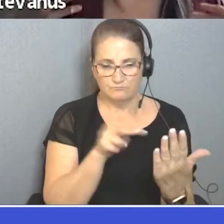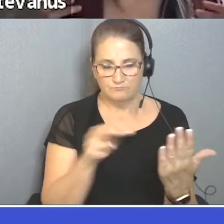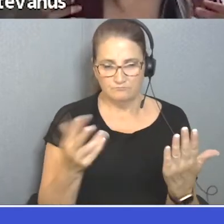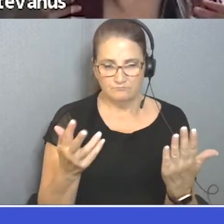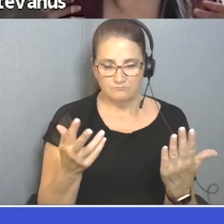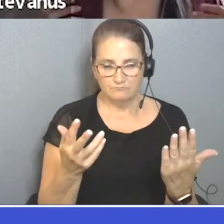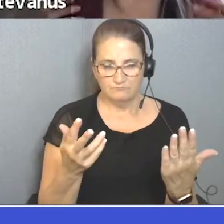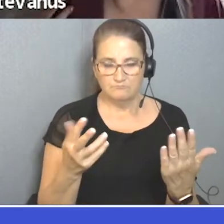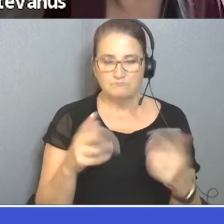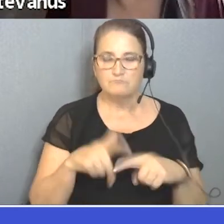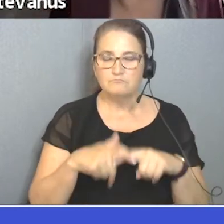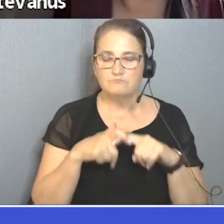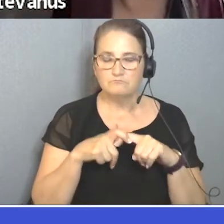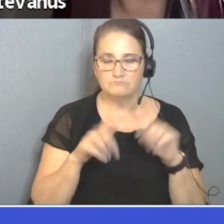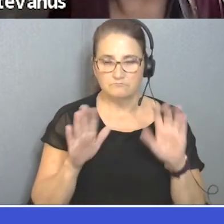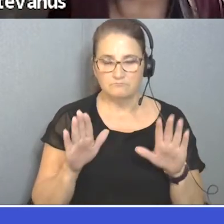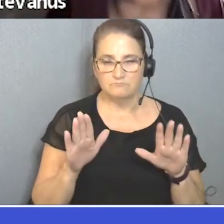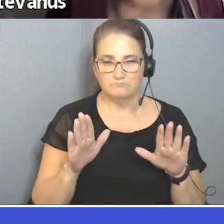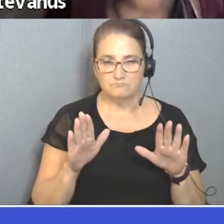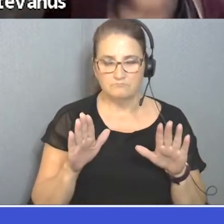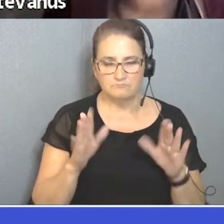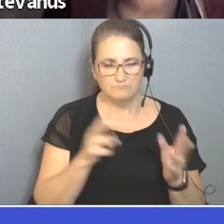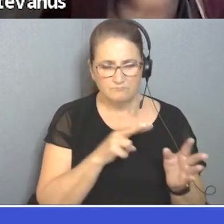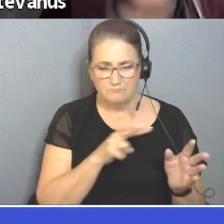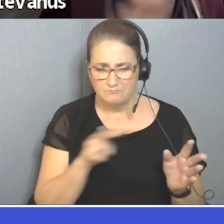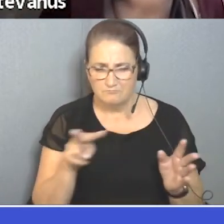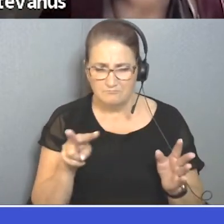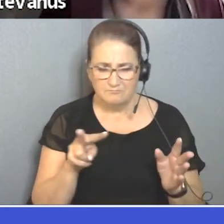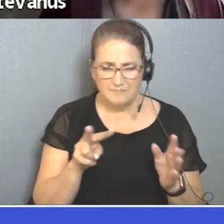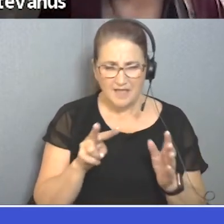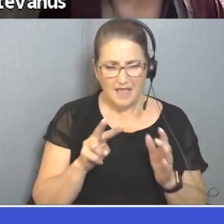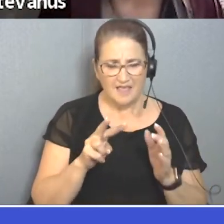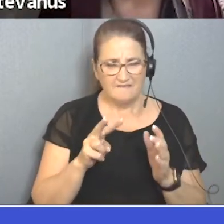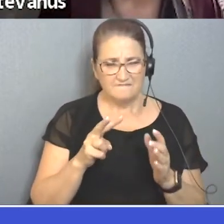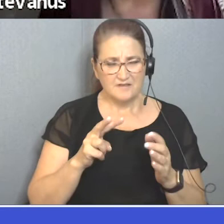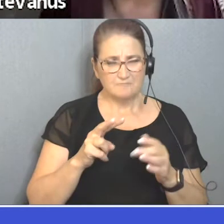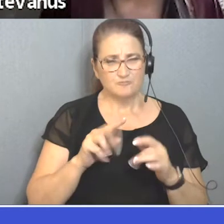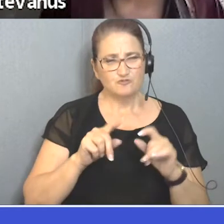produced, and take a pause and reflect on how that went.